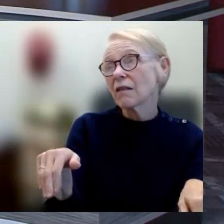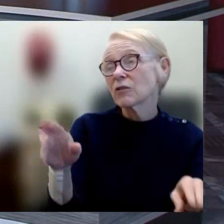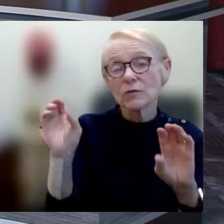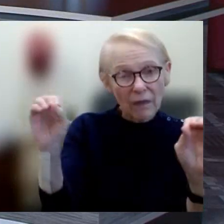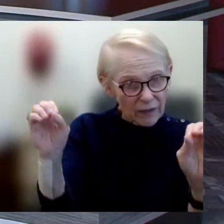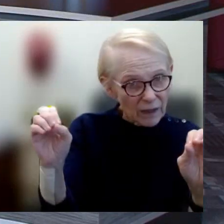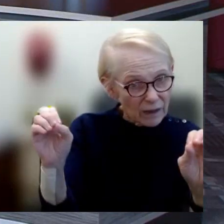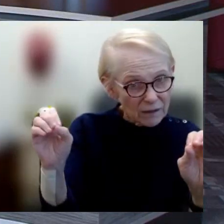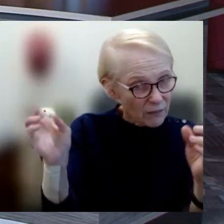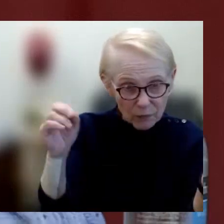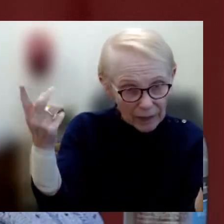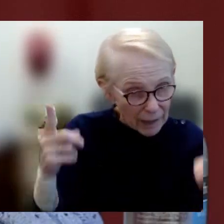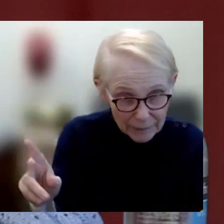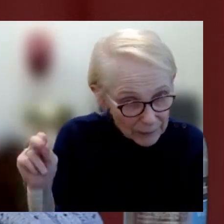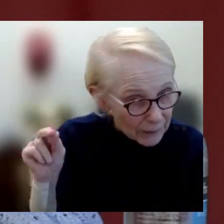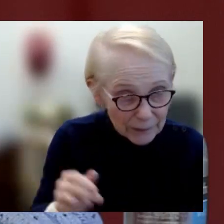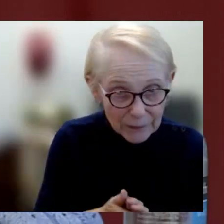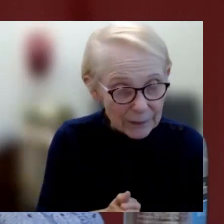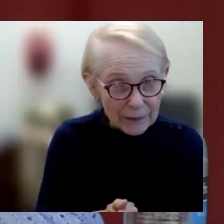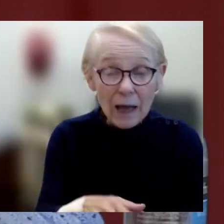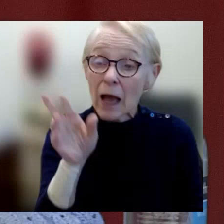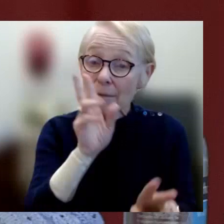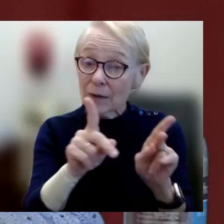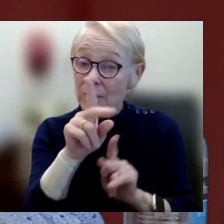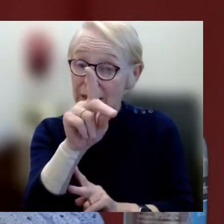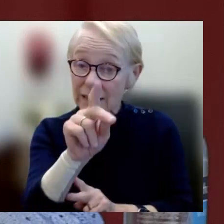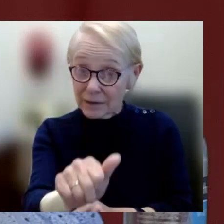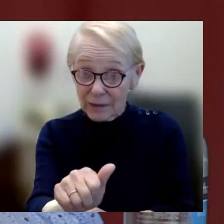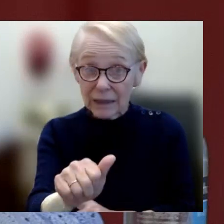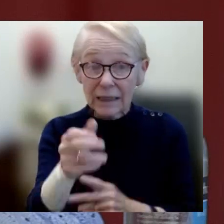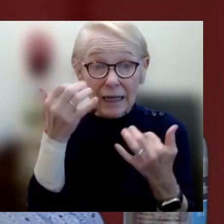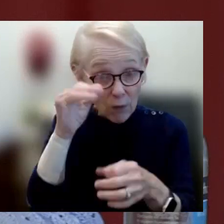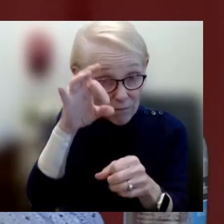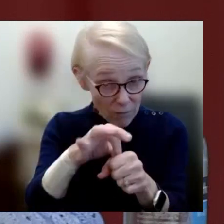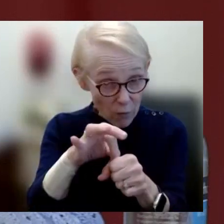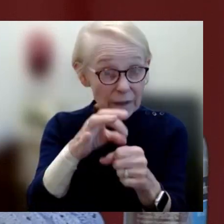that people with disabilities have come out and are voting in greater numbers according